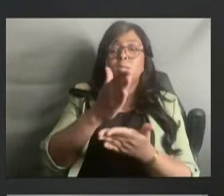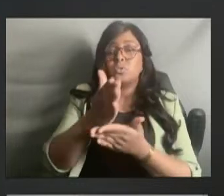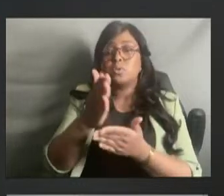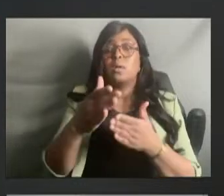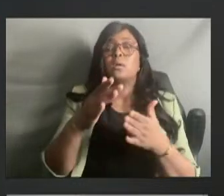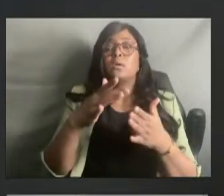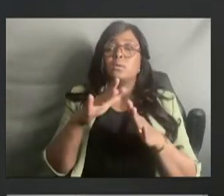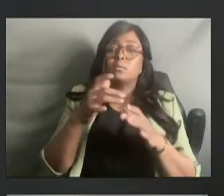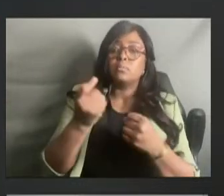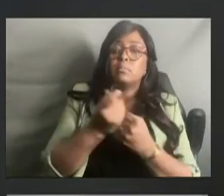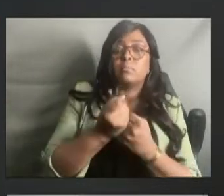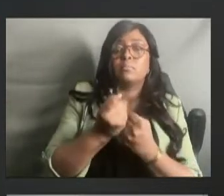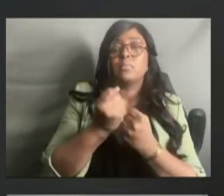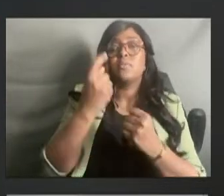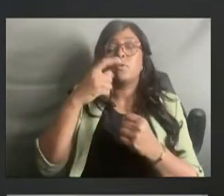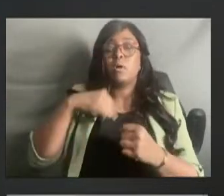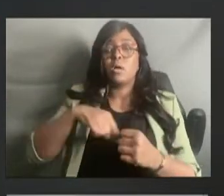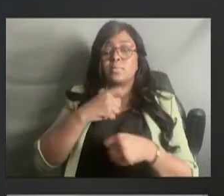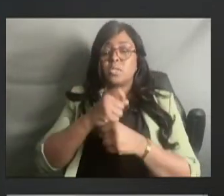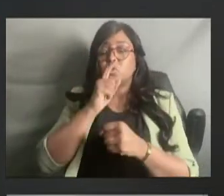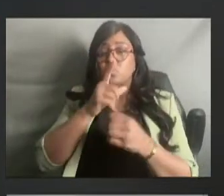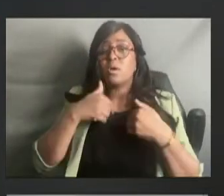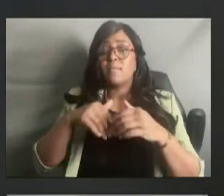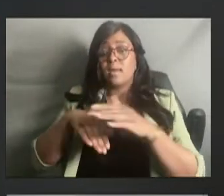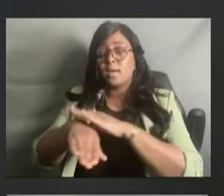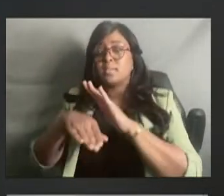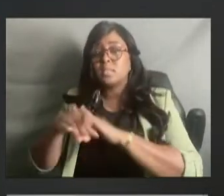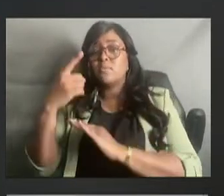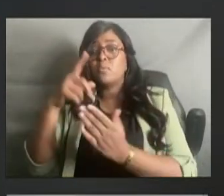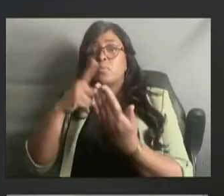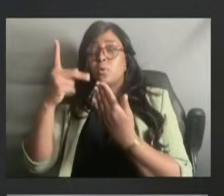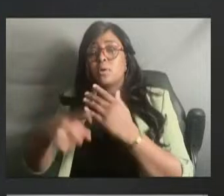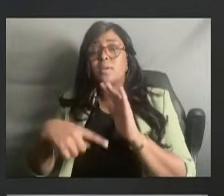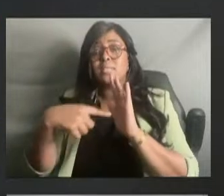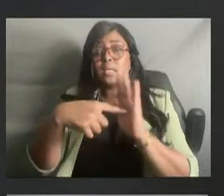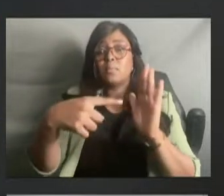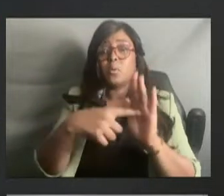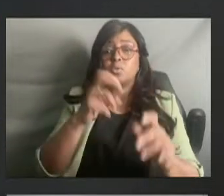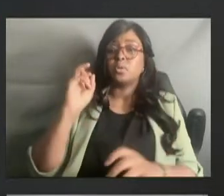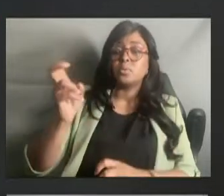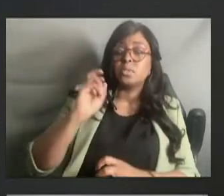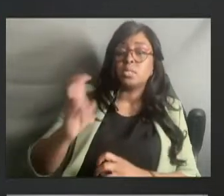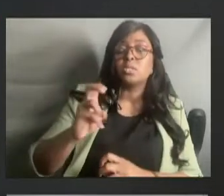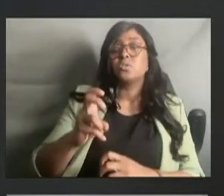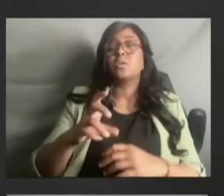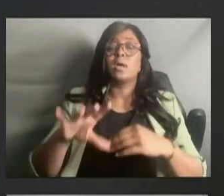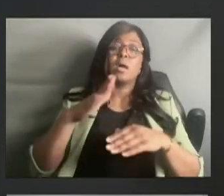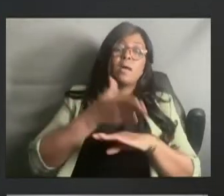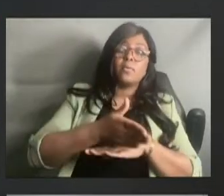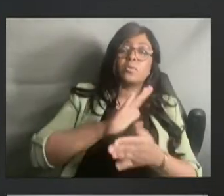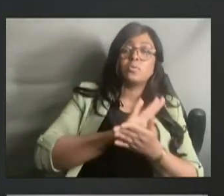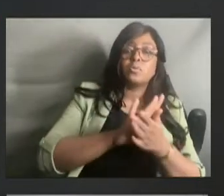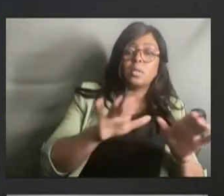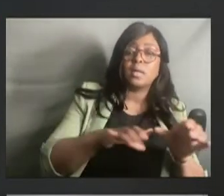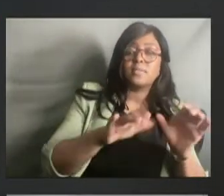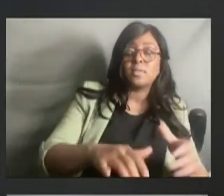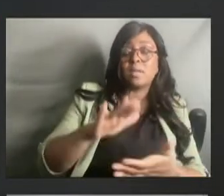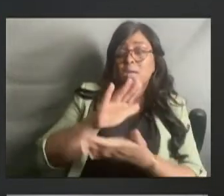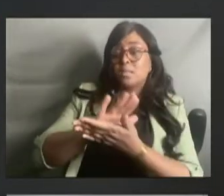also a budget driver for us, and making sure that we have equitable access to programs. So